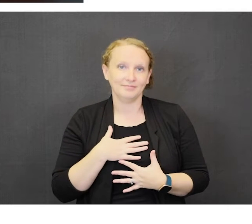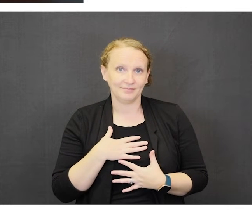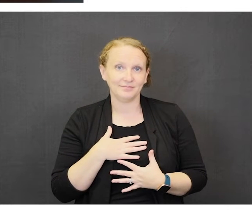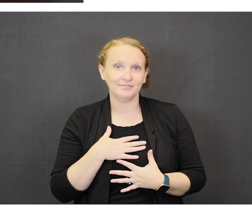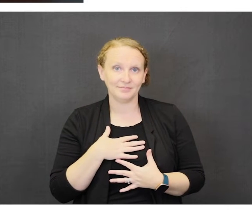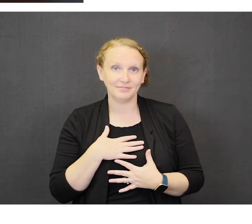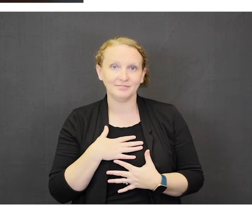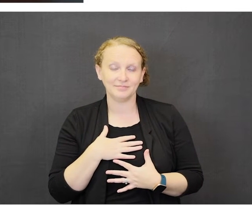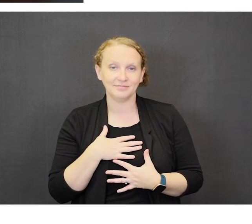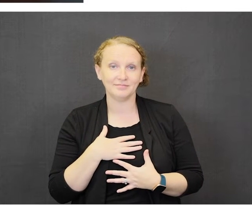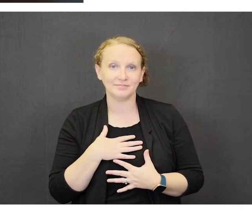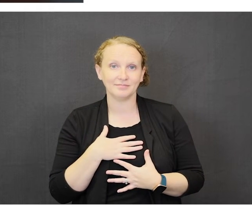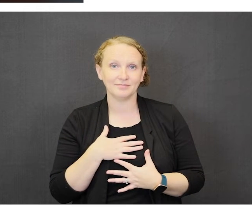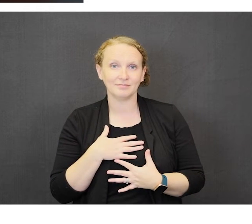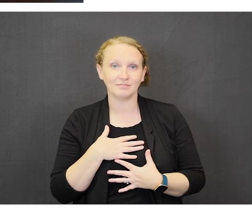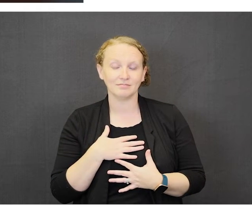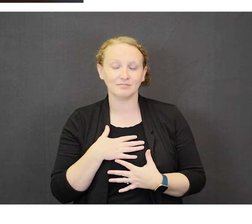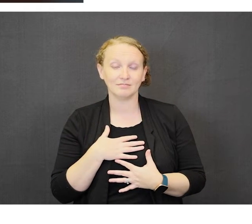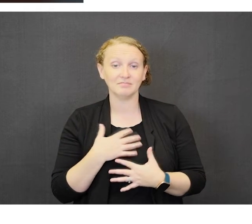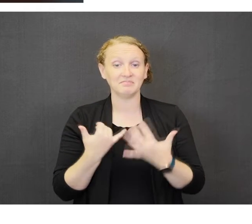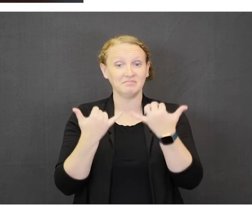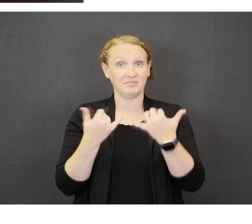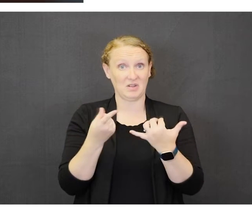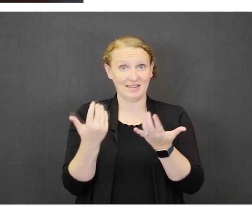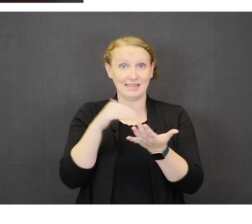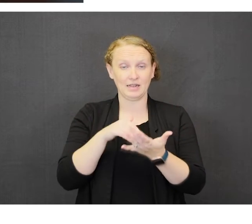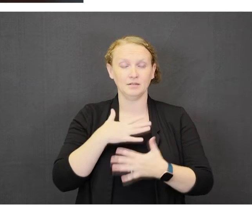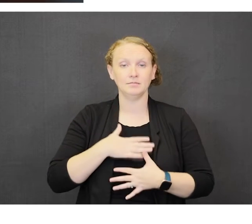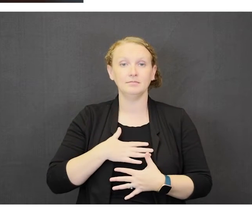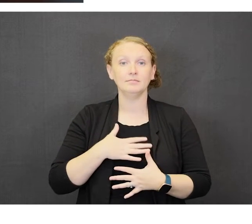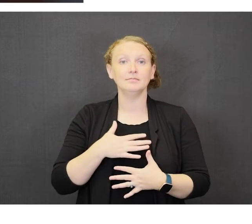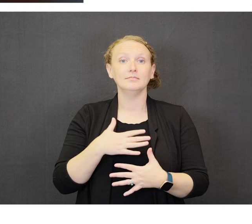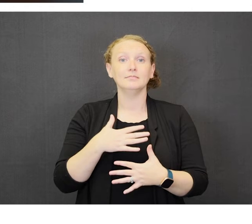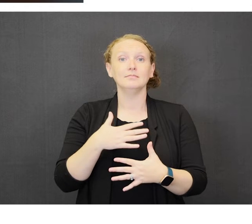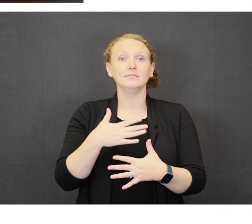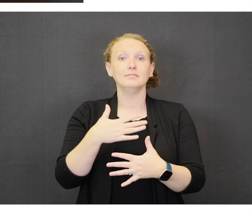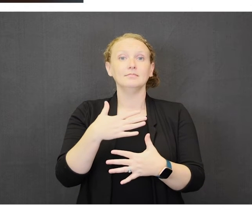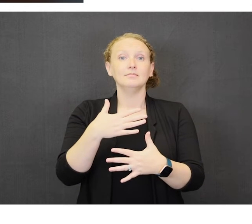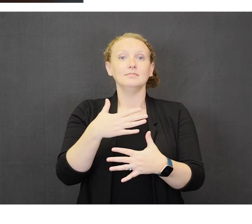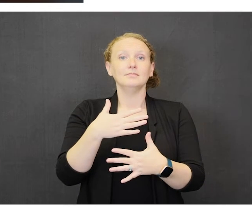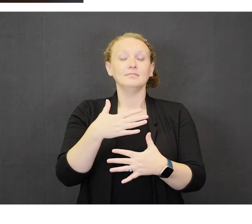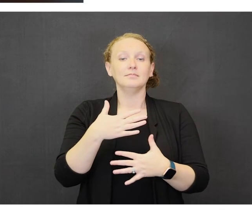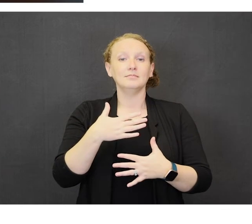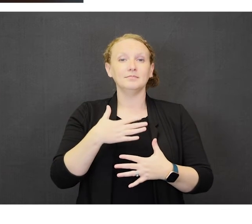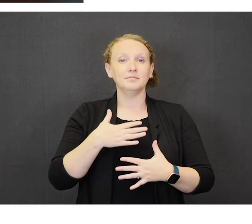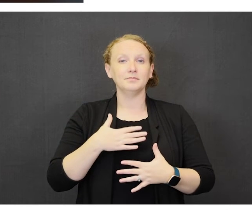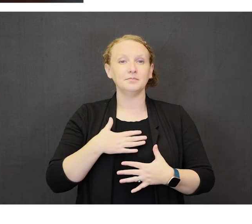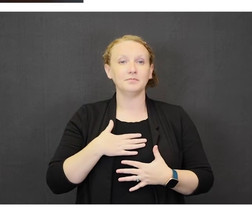And as you are taking this breath I want you simply to become aware how you're doing right now